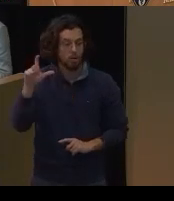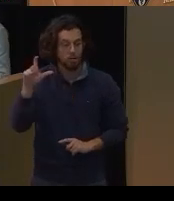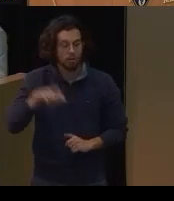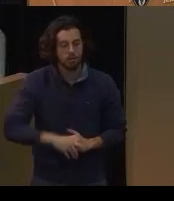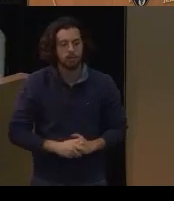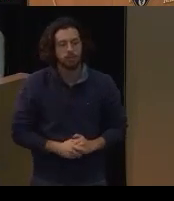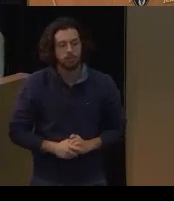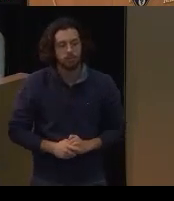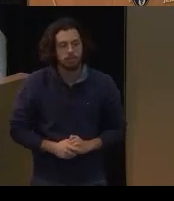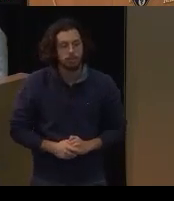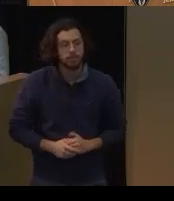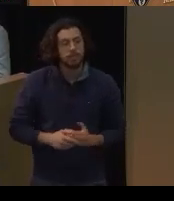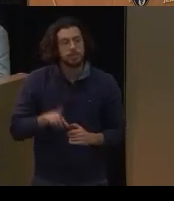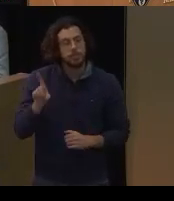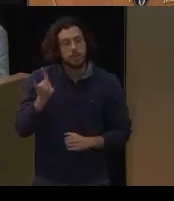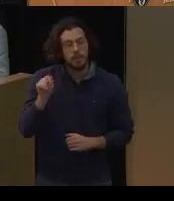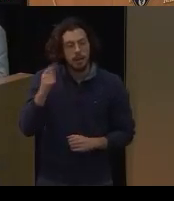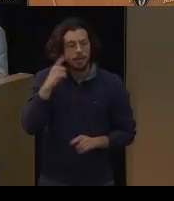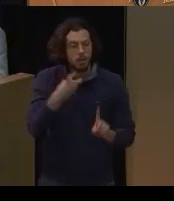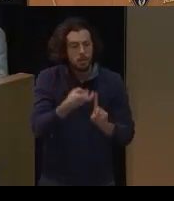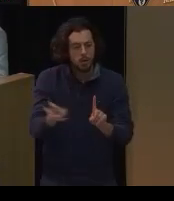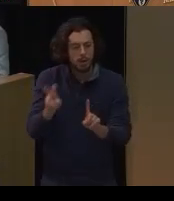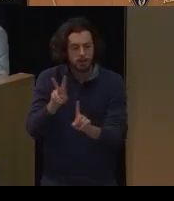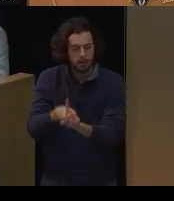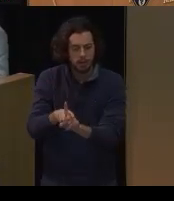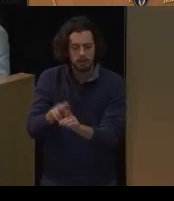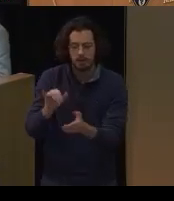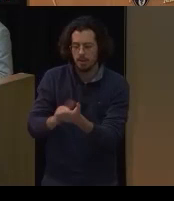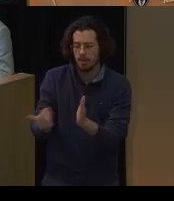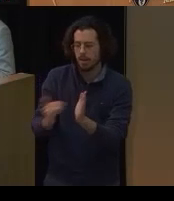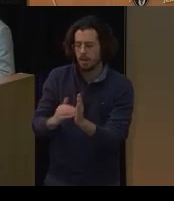okay here are the data for the transfer test again this is our perhaps more critical test